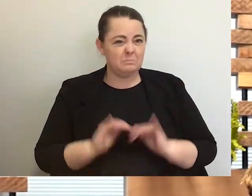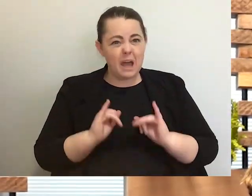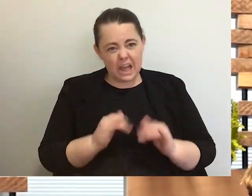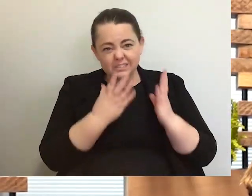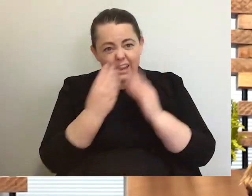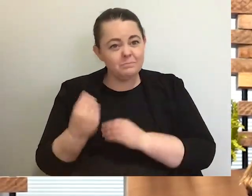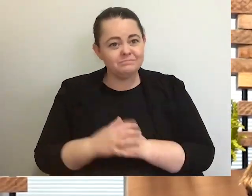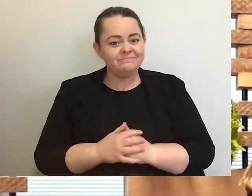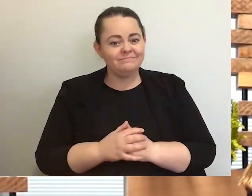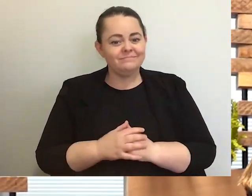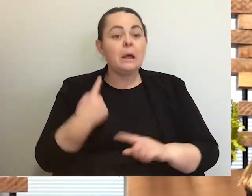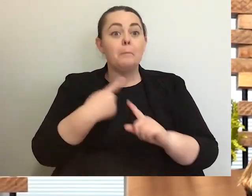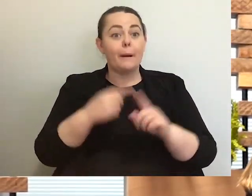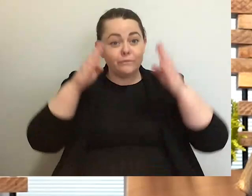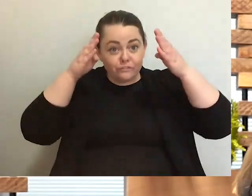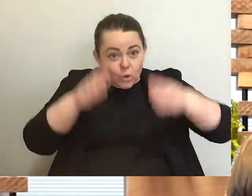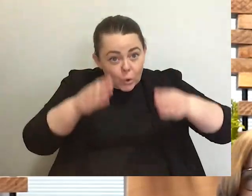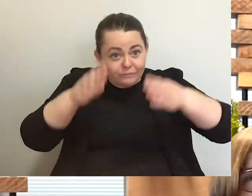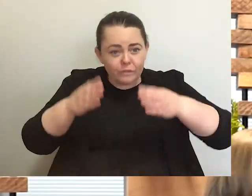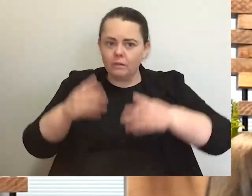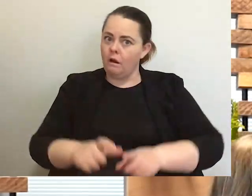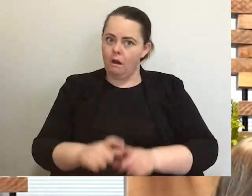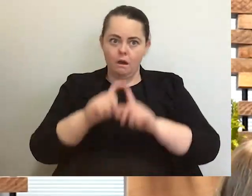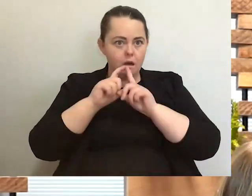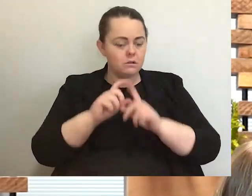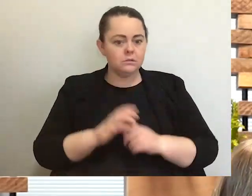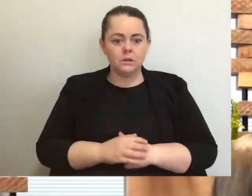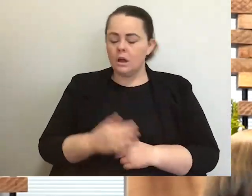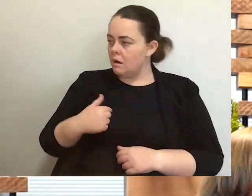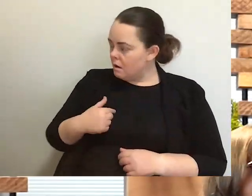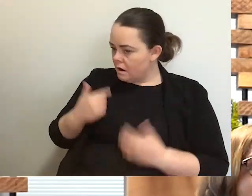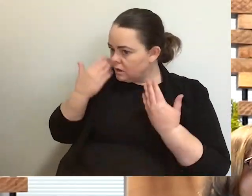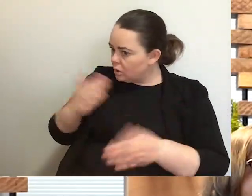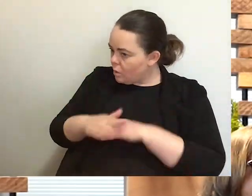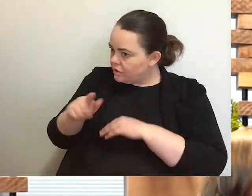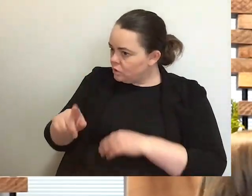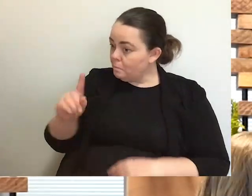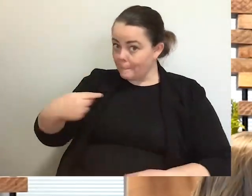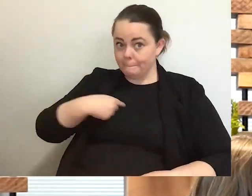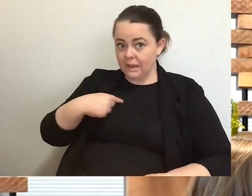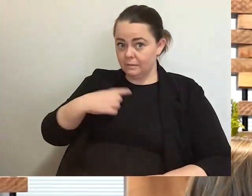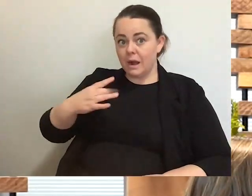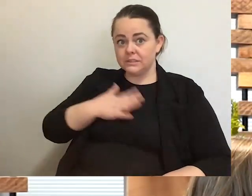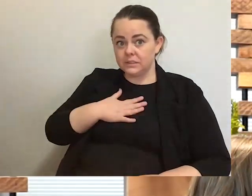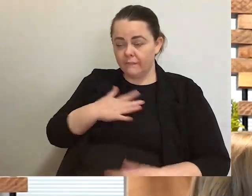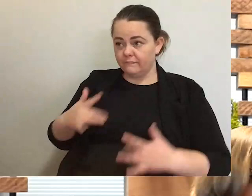which, obviously, is sometimes, will be associated with... Oh, Alison, I don't know about you, but I felt like I was in a fog for a couple of years,